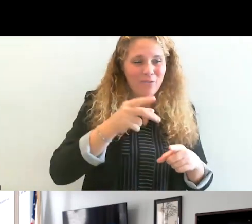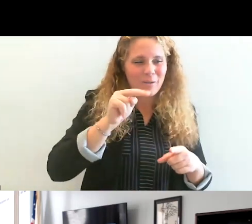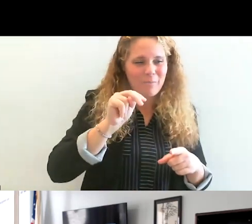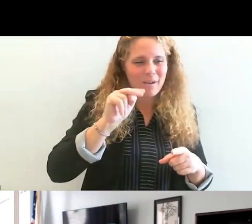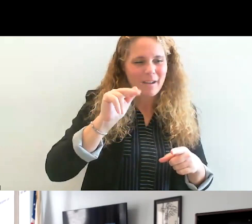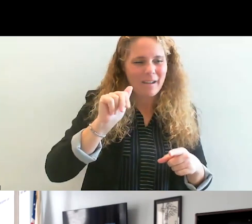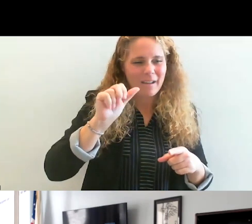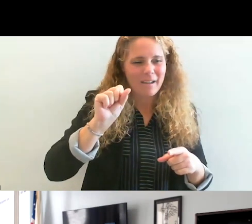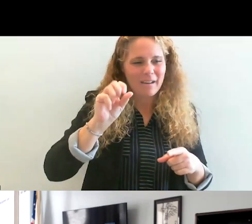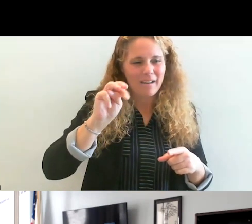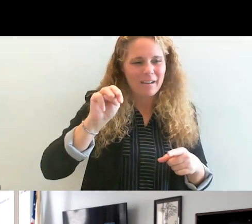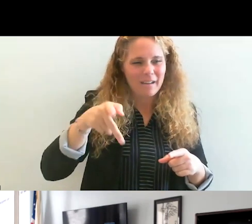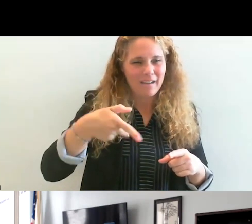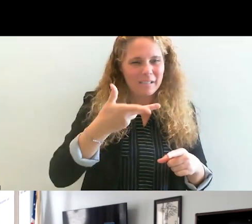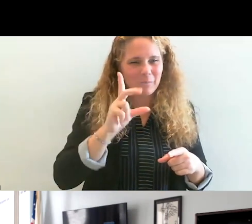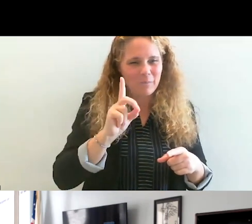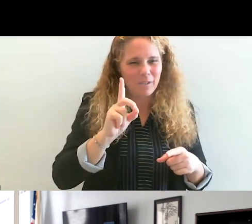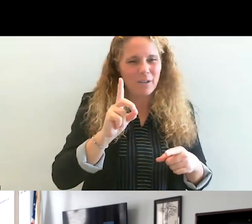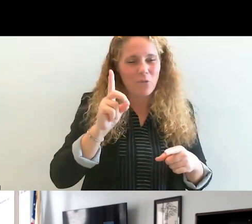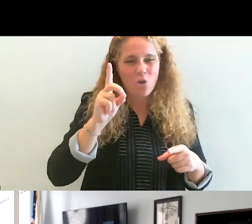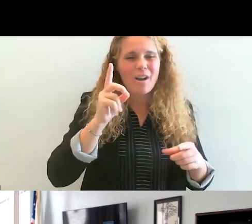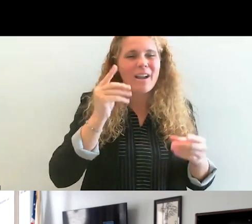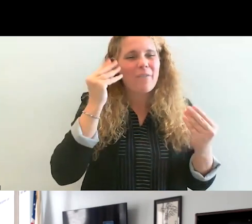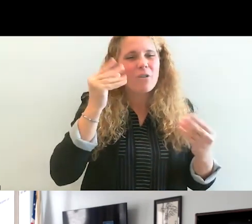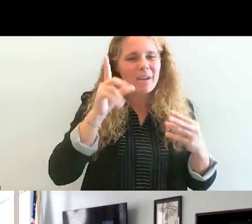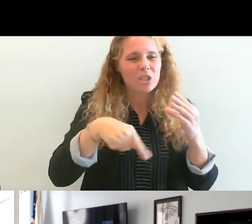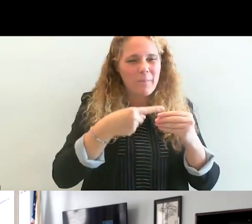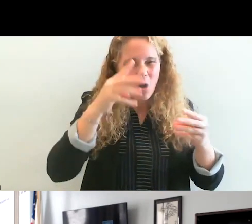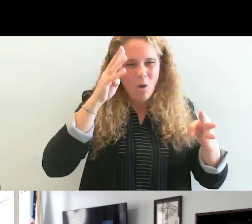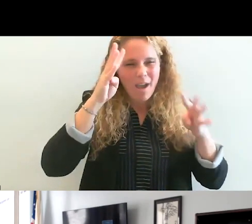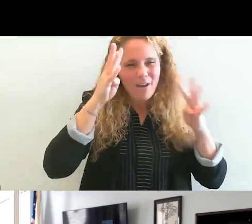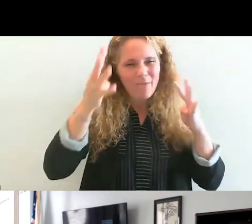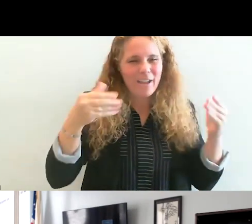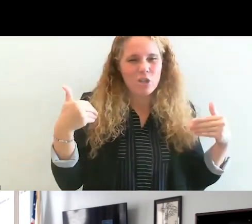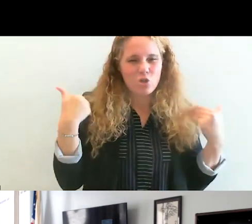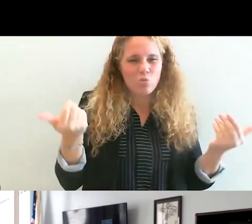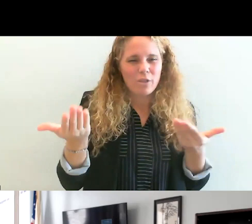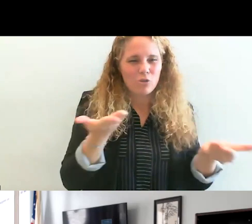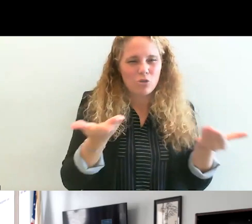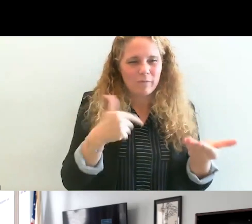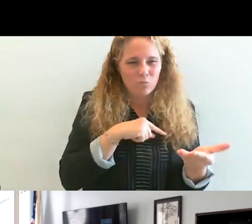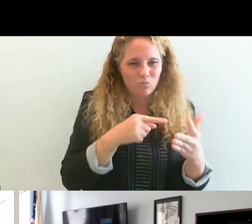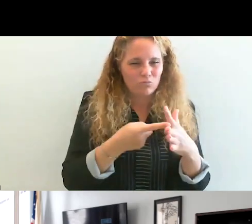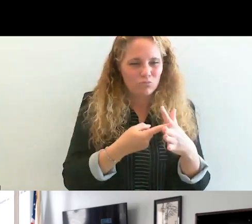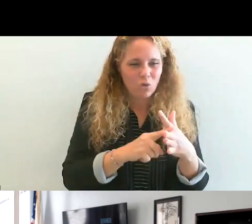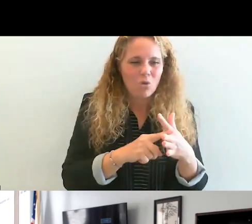INFORMATION ON A INNOVATIVE YOUTH SERVICE THAT WE STARTED.